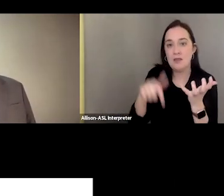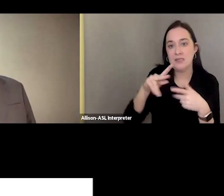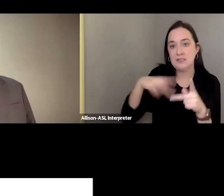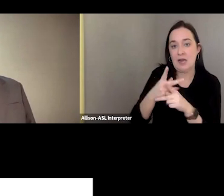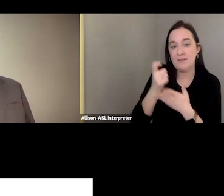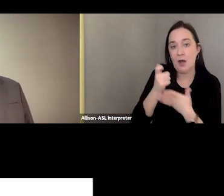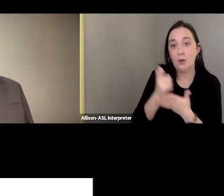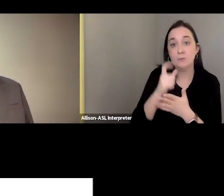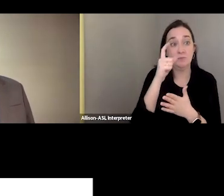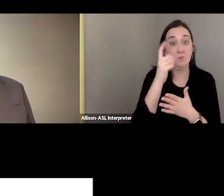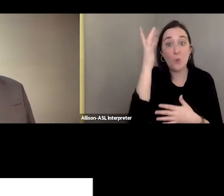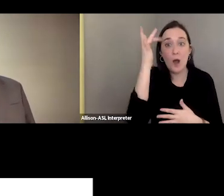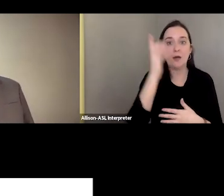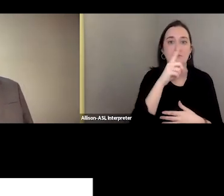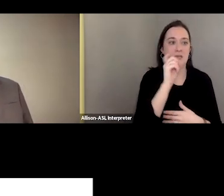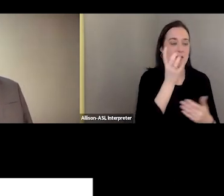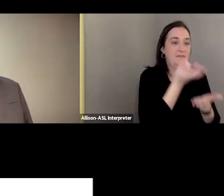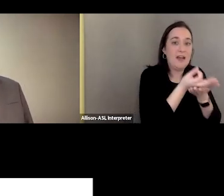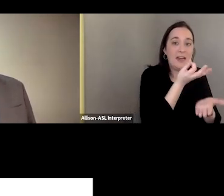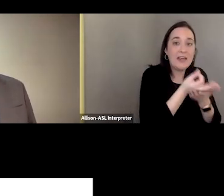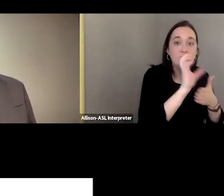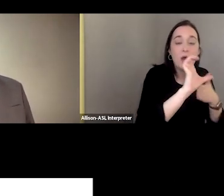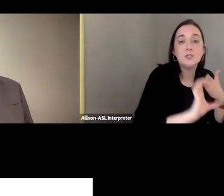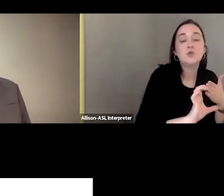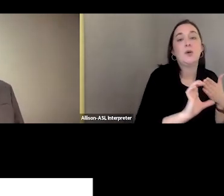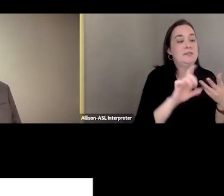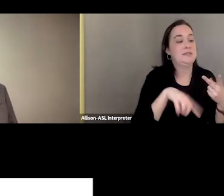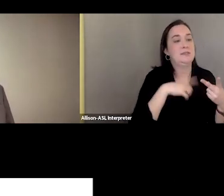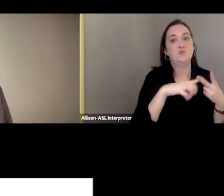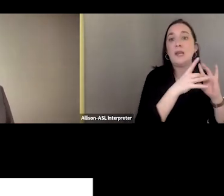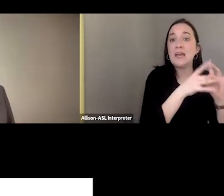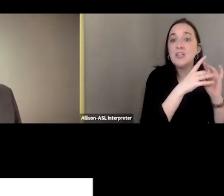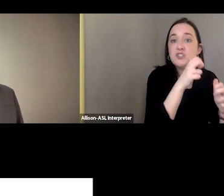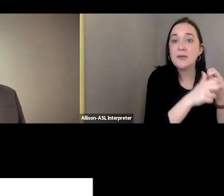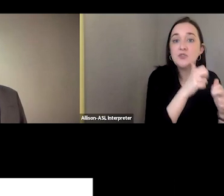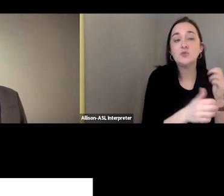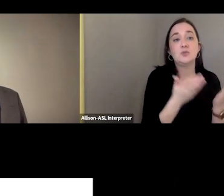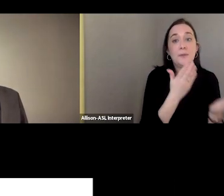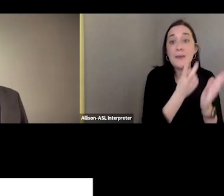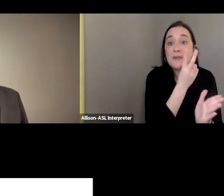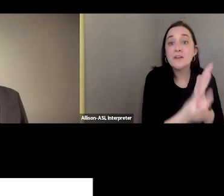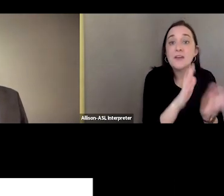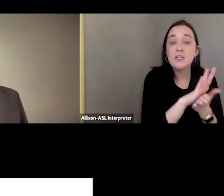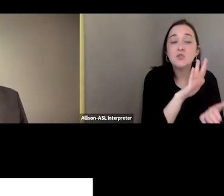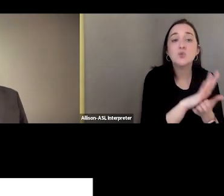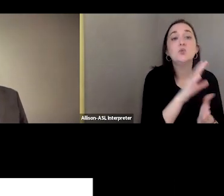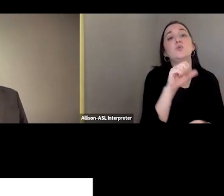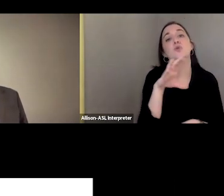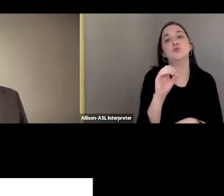consequences, relationship issues. They're flunking out of school. There might be lots of reasons why this problem has become so problematic.